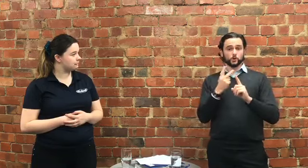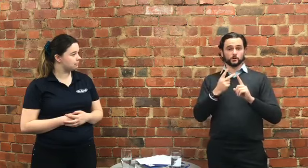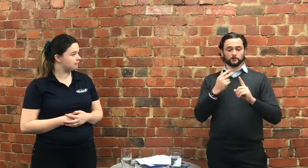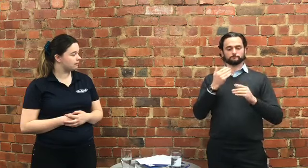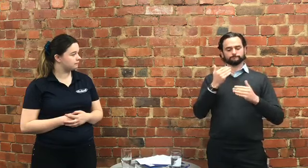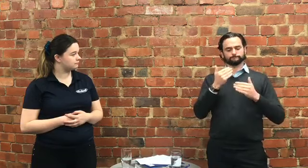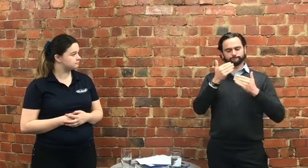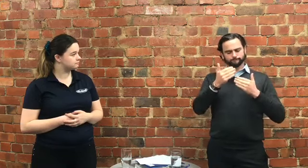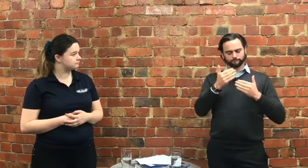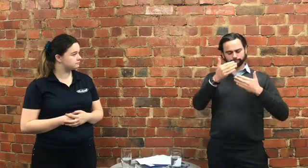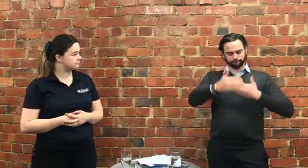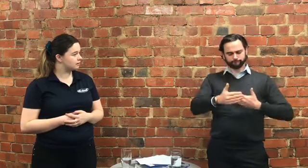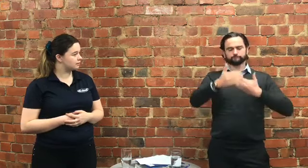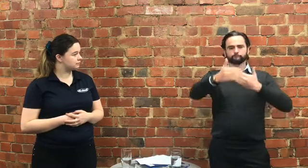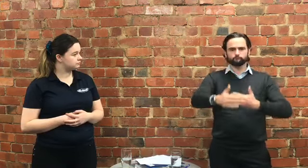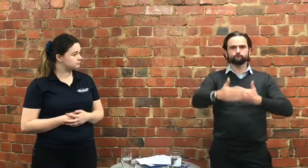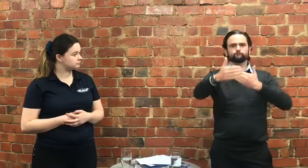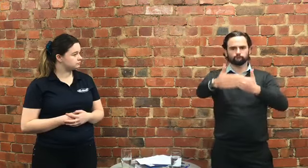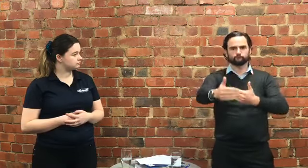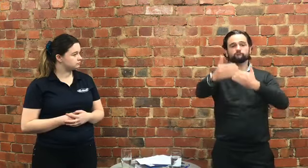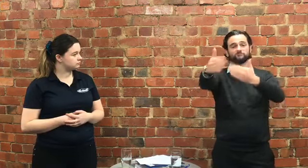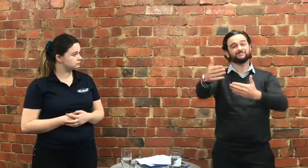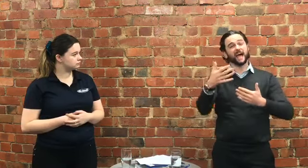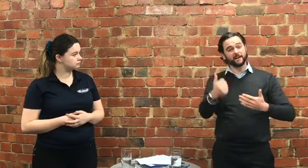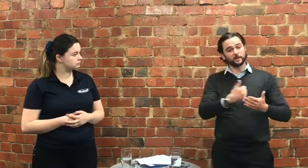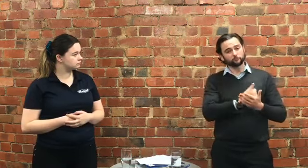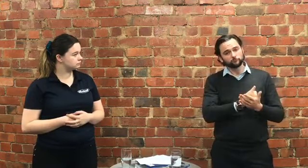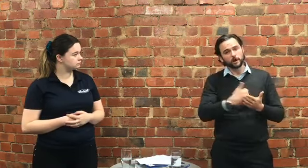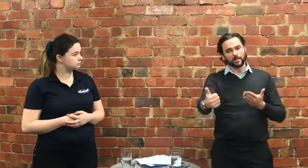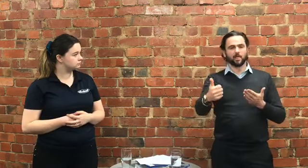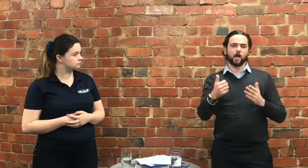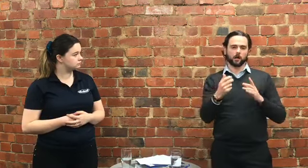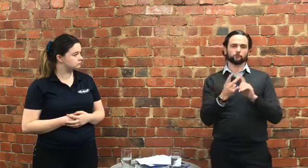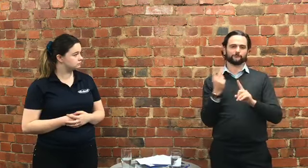So, the review process, and they happen regularly,